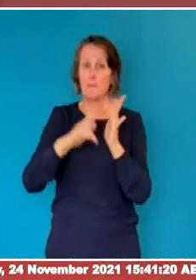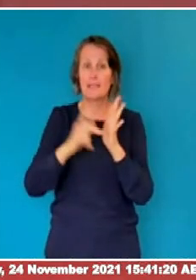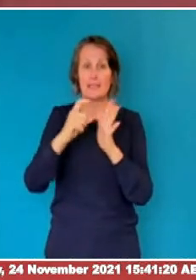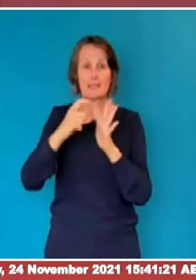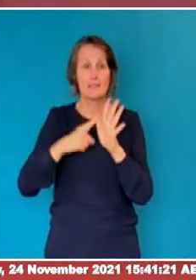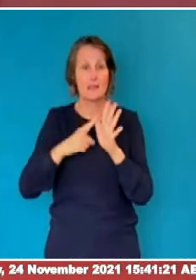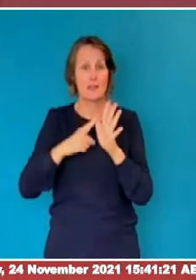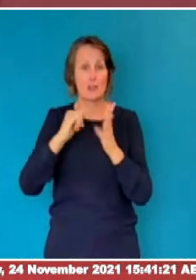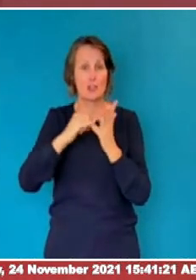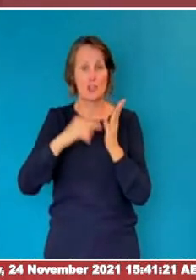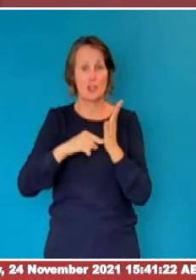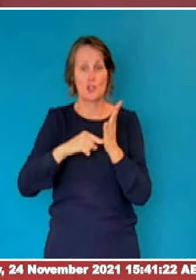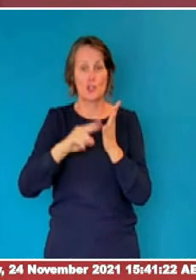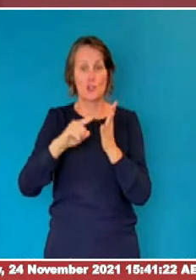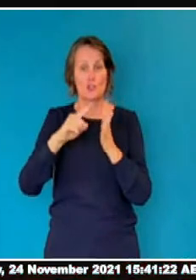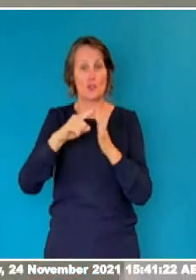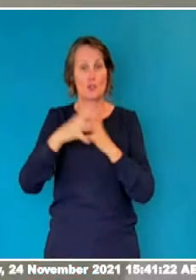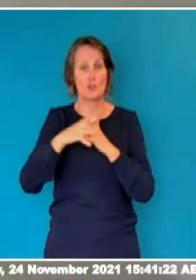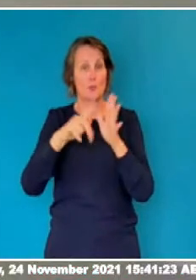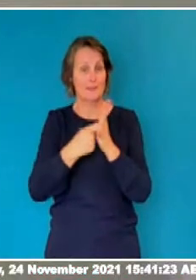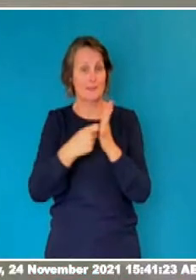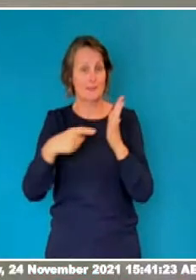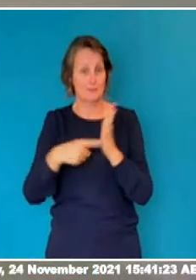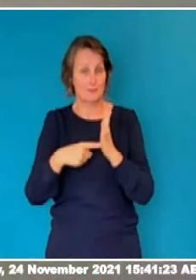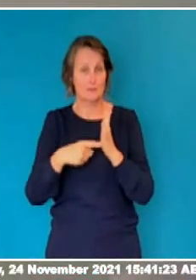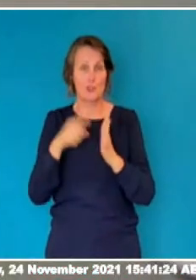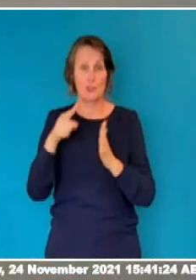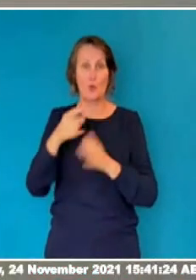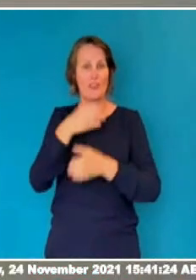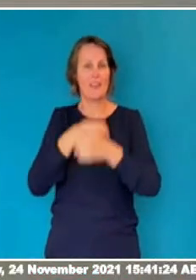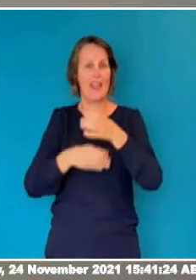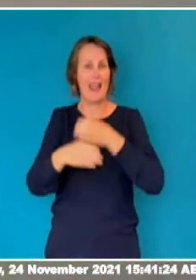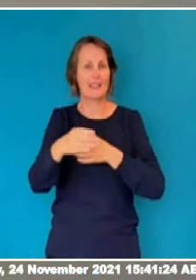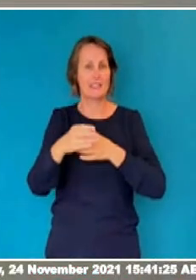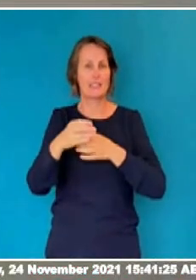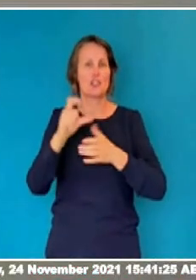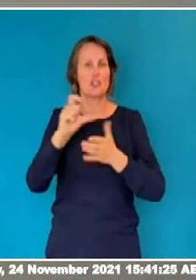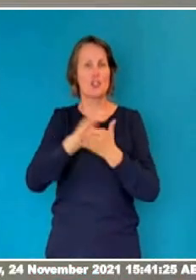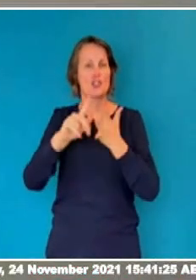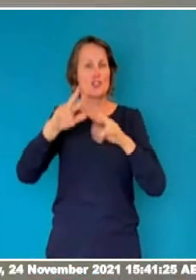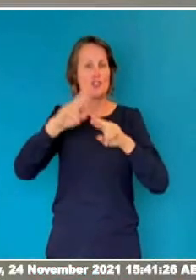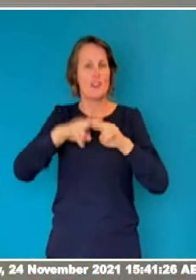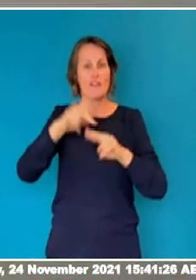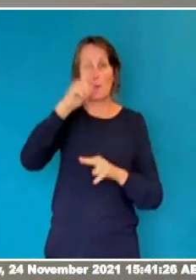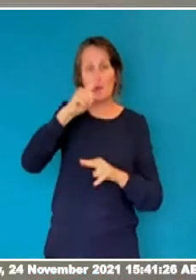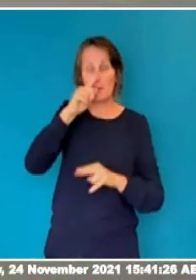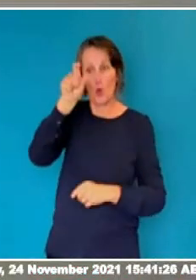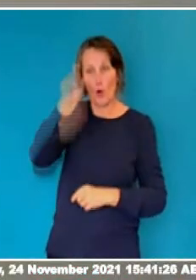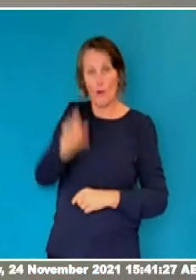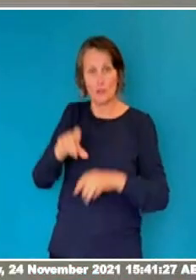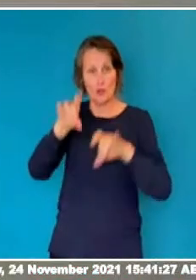You are the Acting Chief People Officer Australia and the Group Head of People Connect at Lendlease?